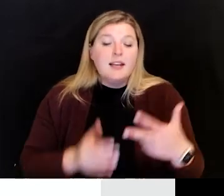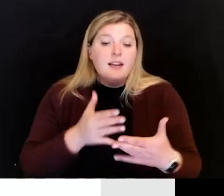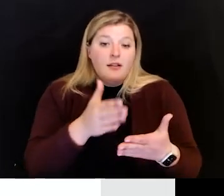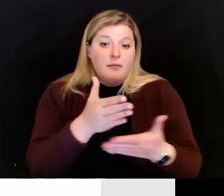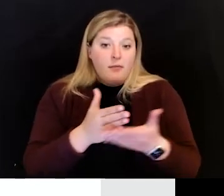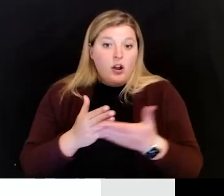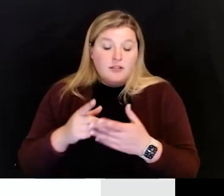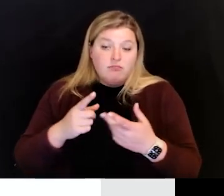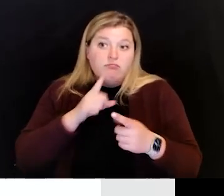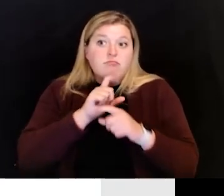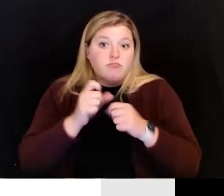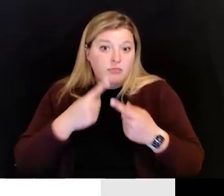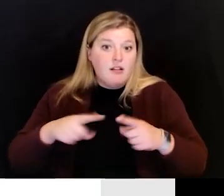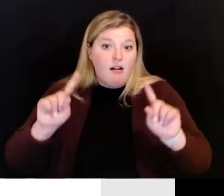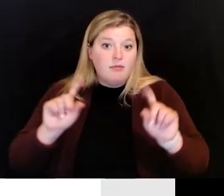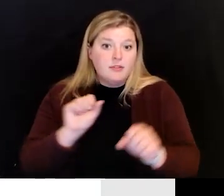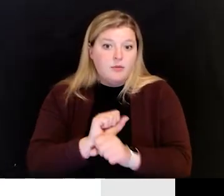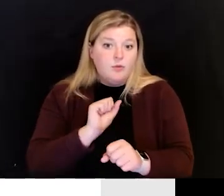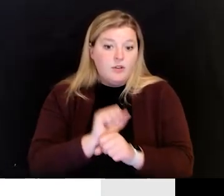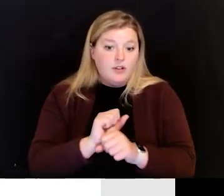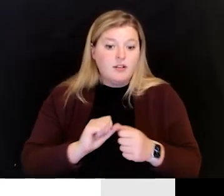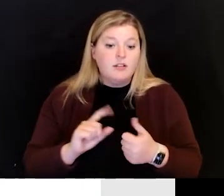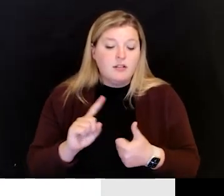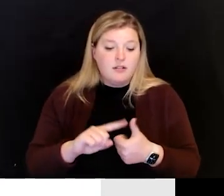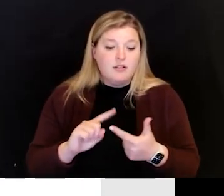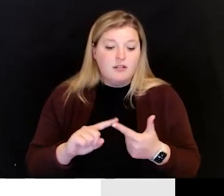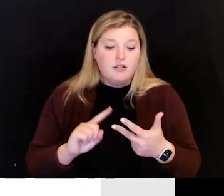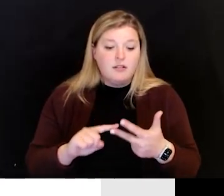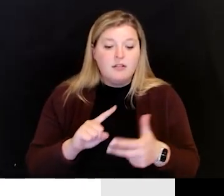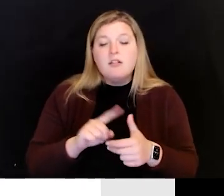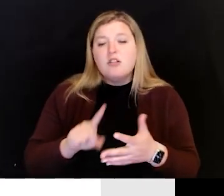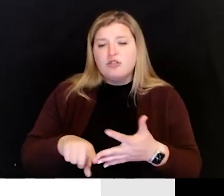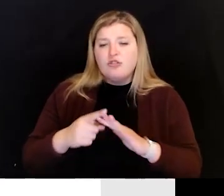this work was starting our code review process,